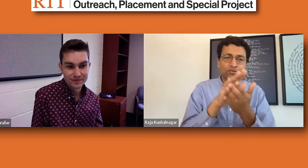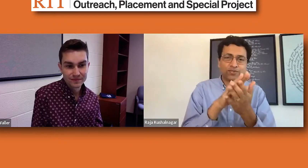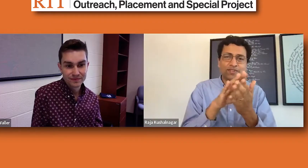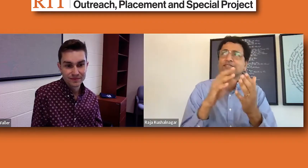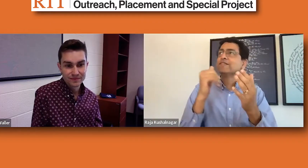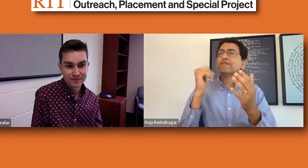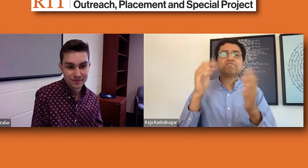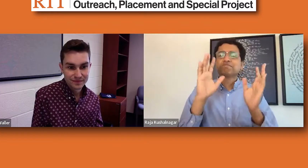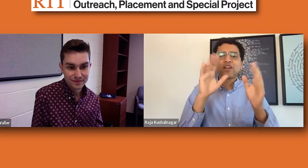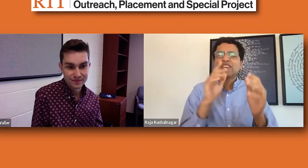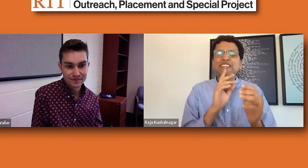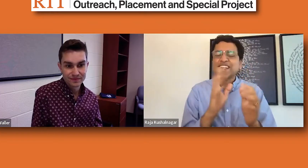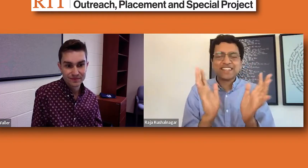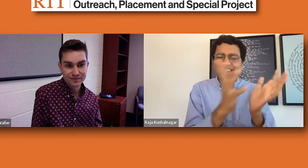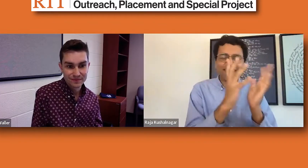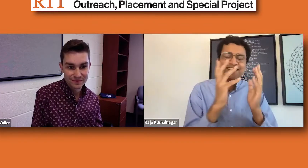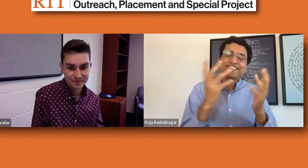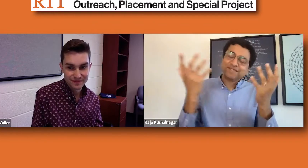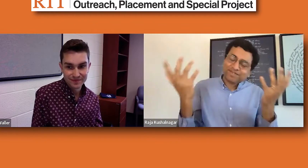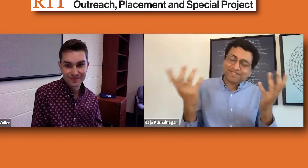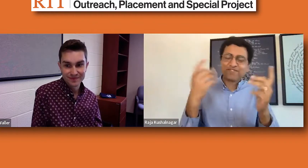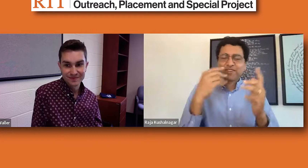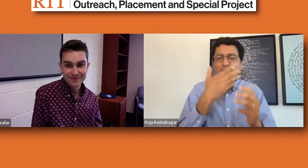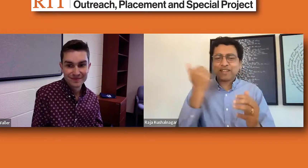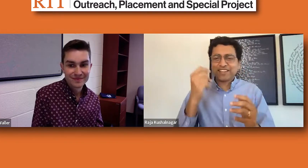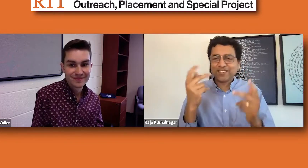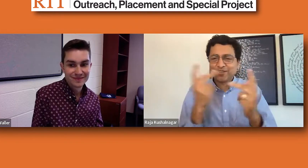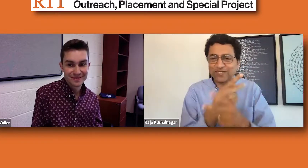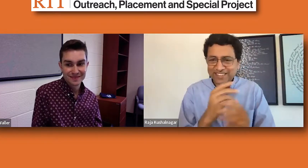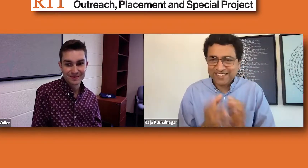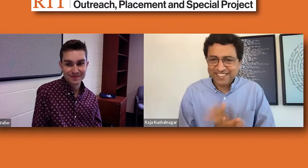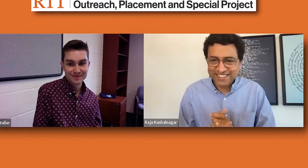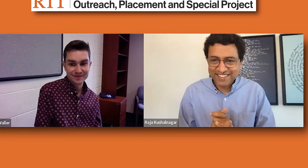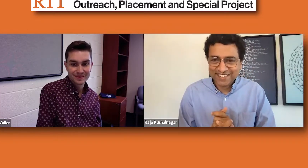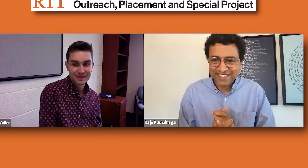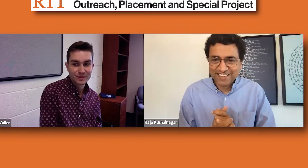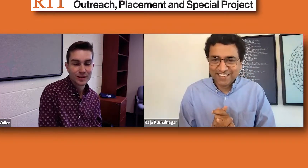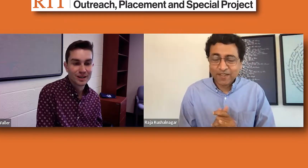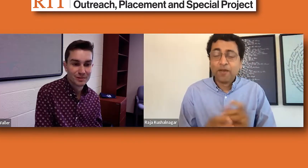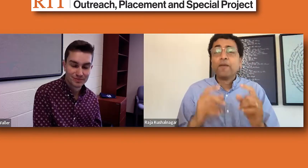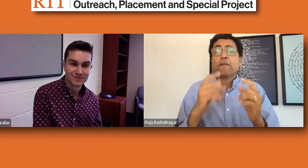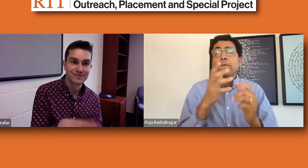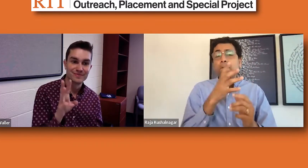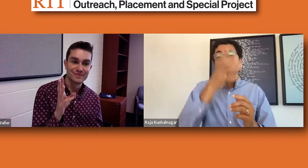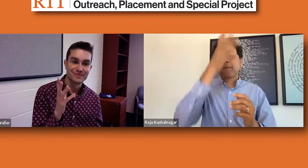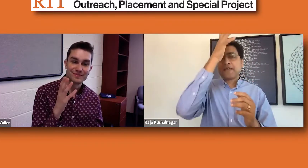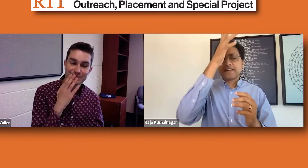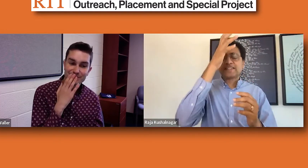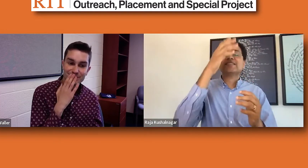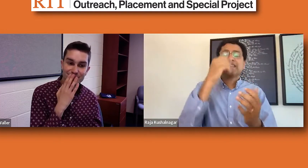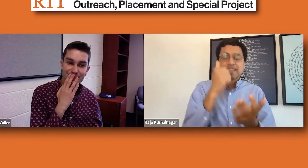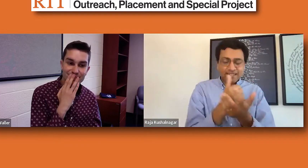So when I look back on my experiences, it really started with my love of reading, my love of conversation,